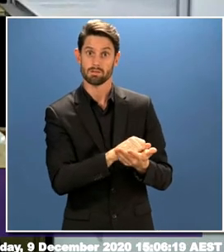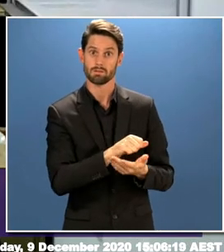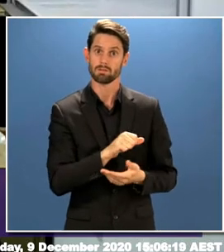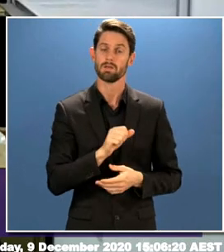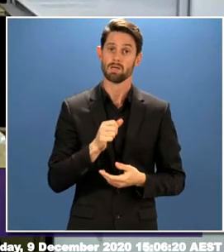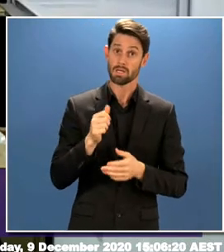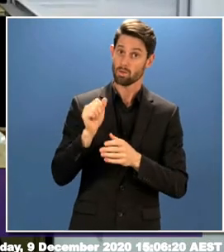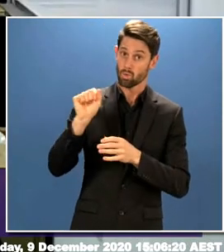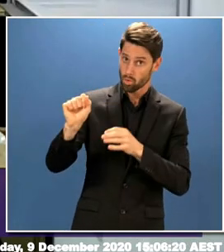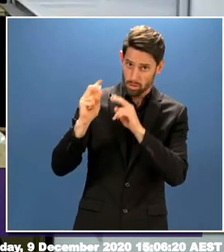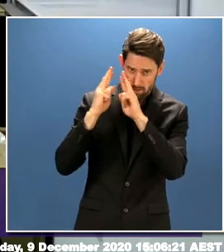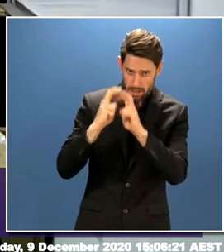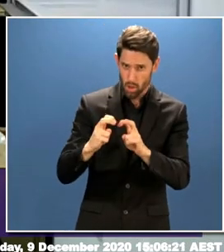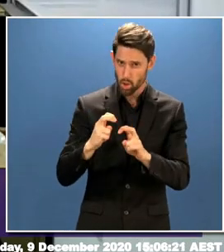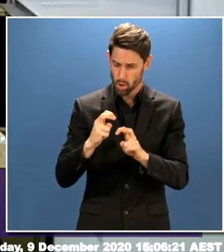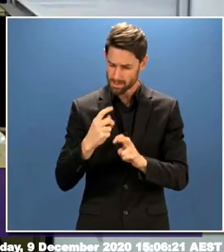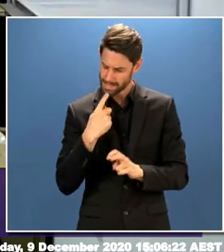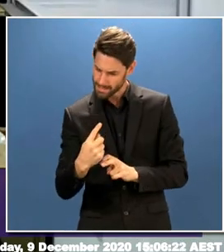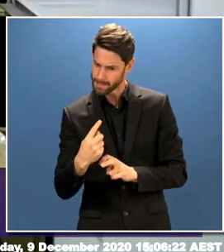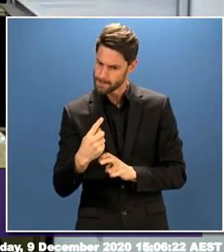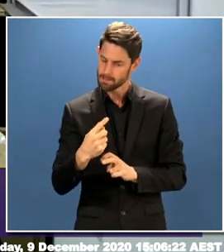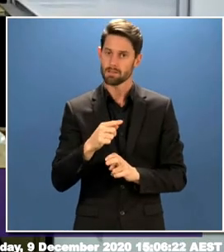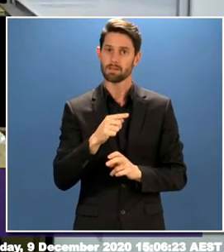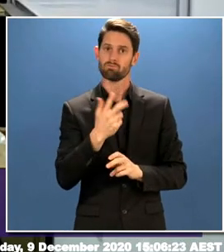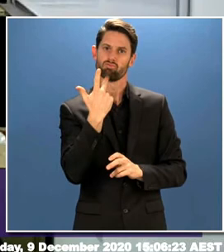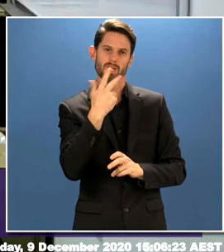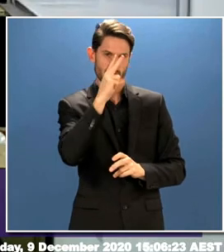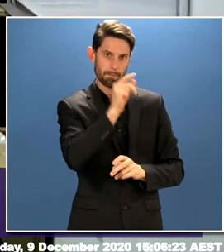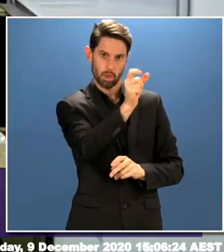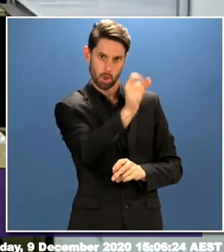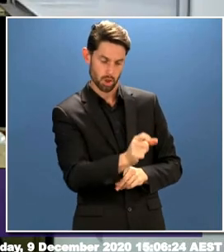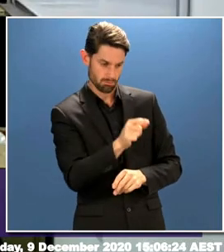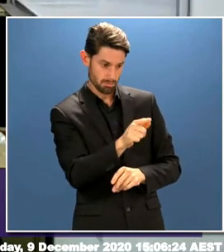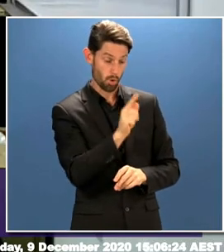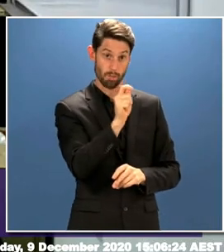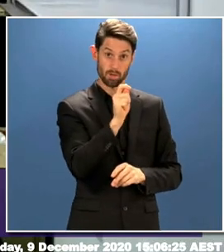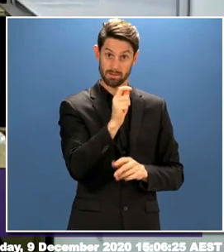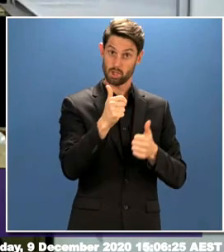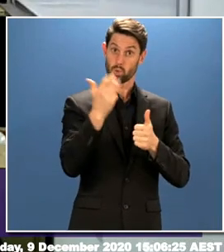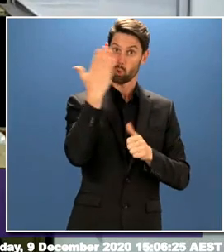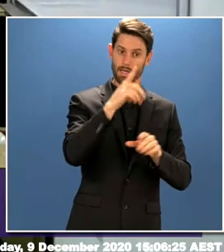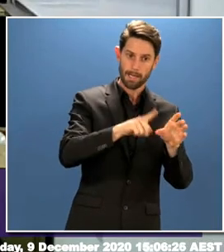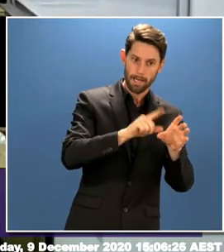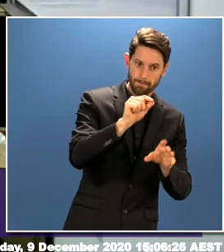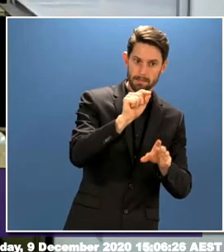pinpoint a young person towards those final few years at school and to ask